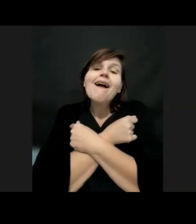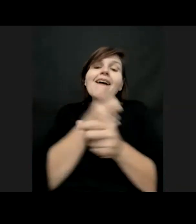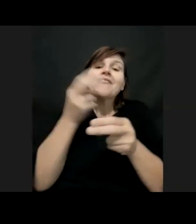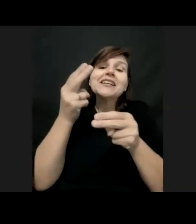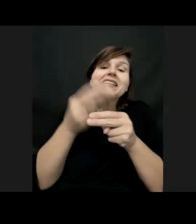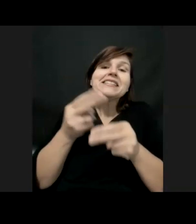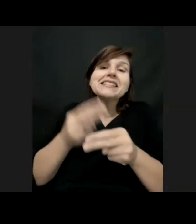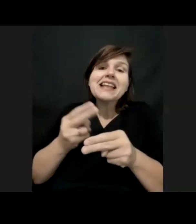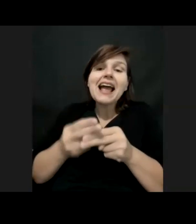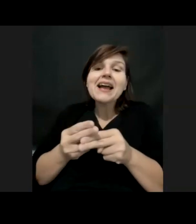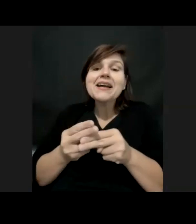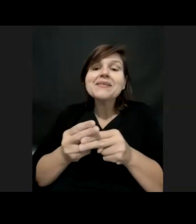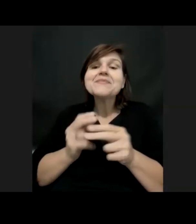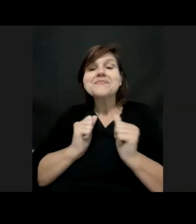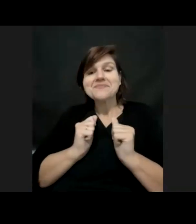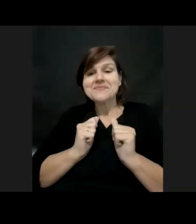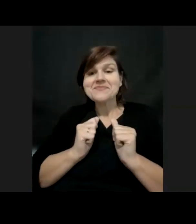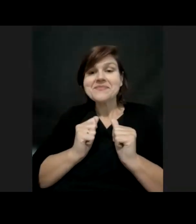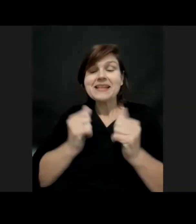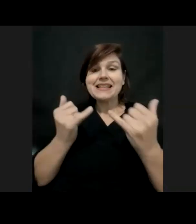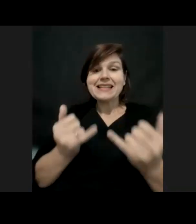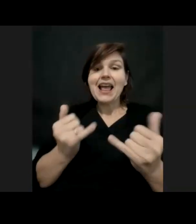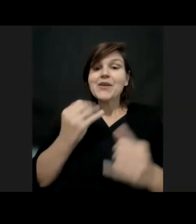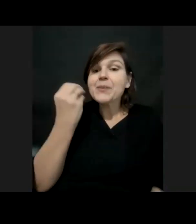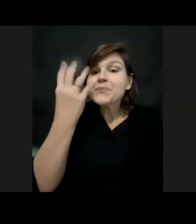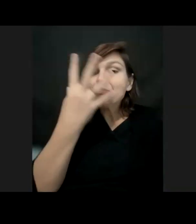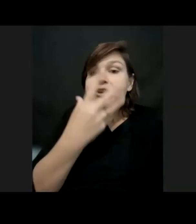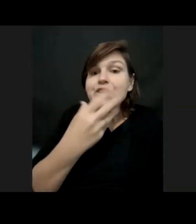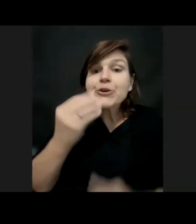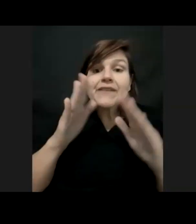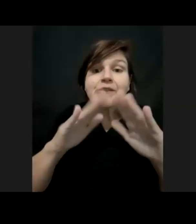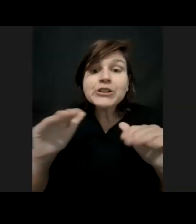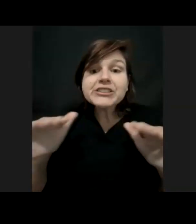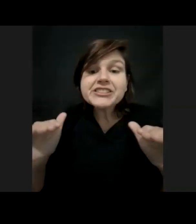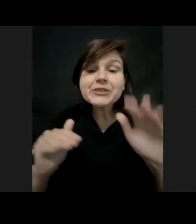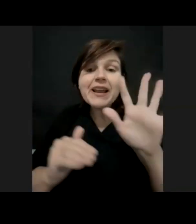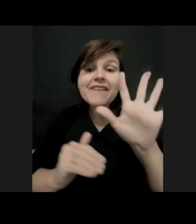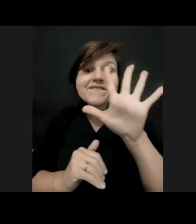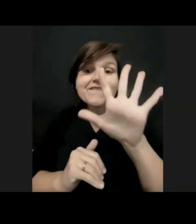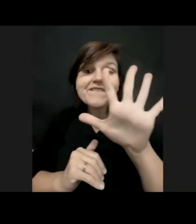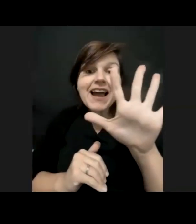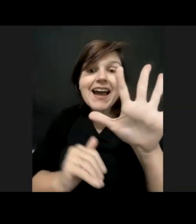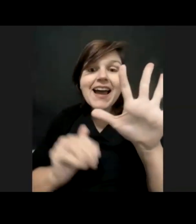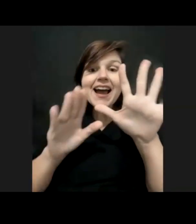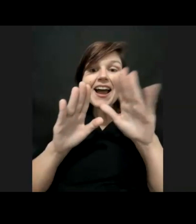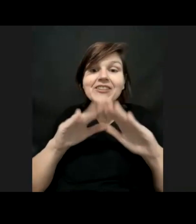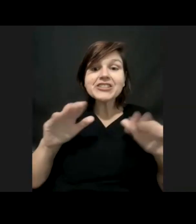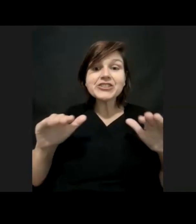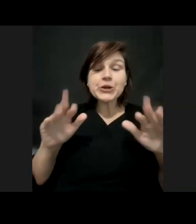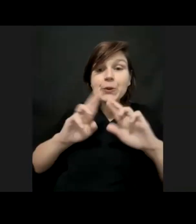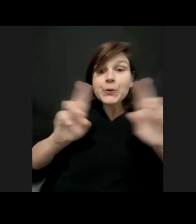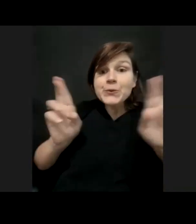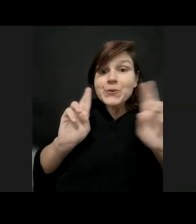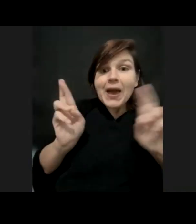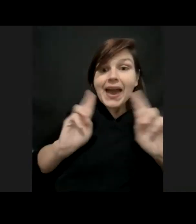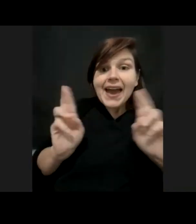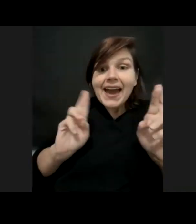Okay, we’ve got some beautiful children, five beautiful children! I hope you're ready! It's your turn!